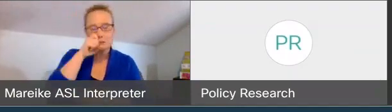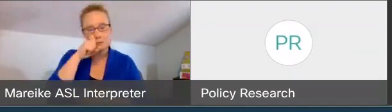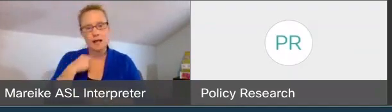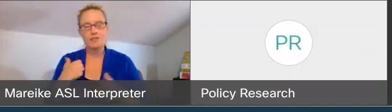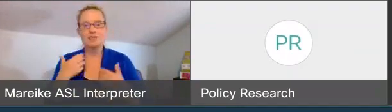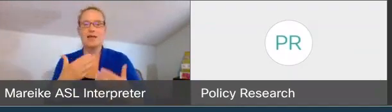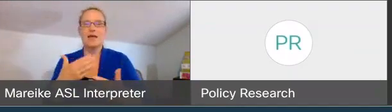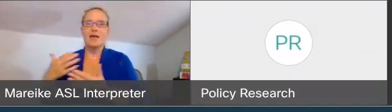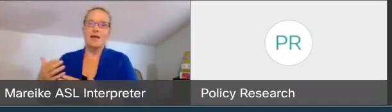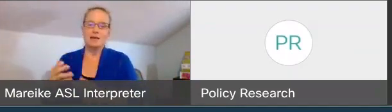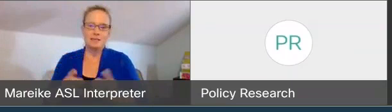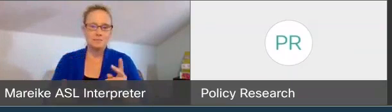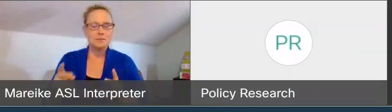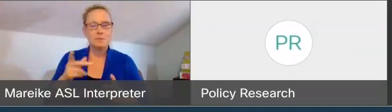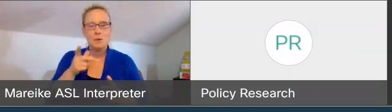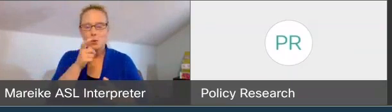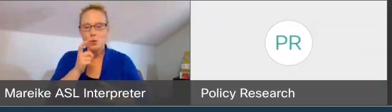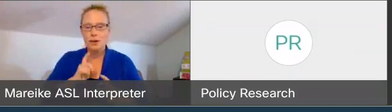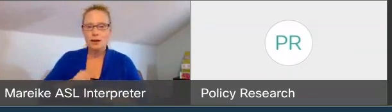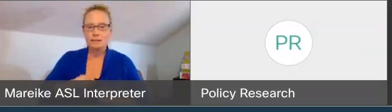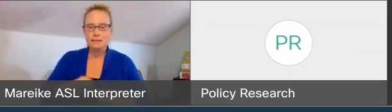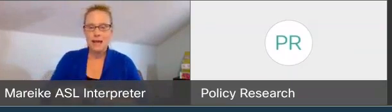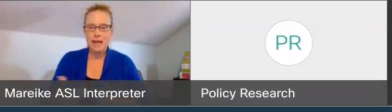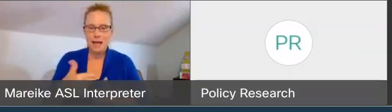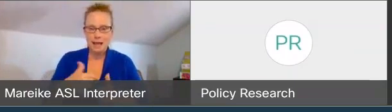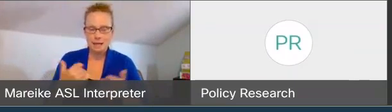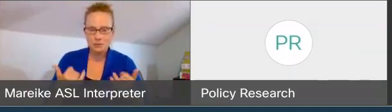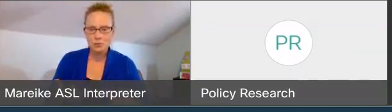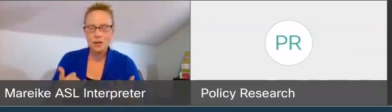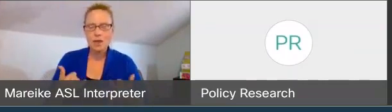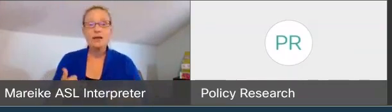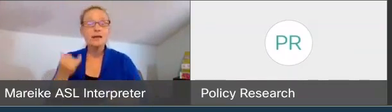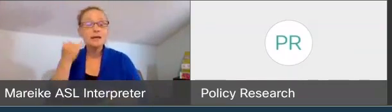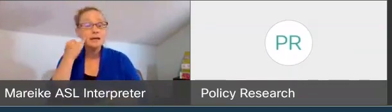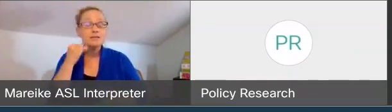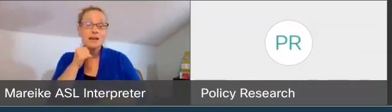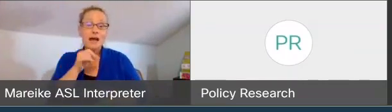everybody that was attending today. Again, if we didn't get to your question, you'll have these